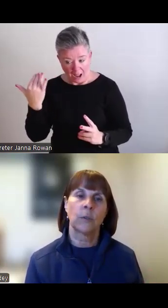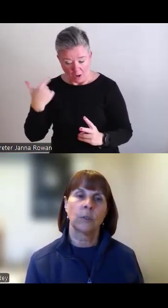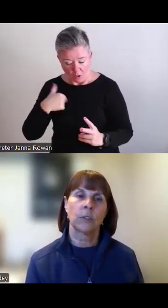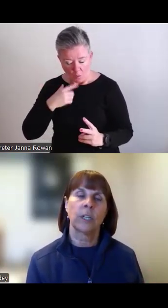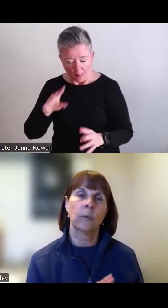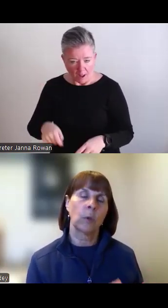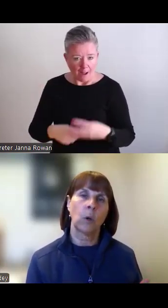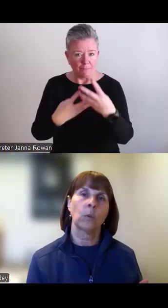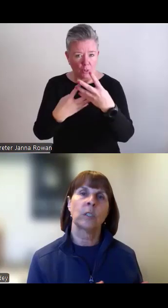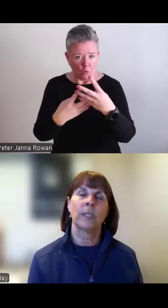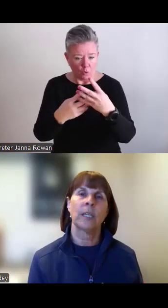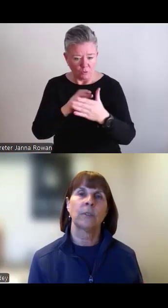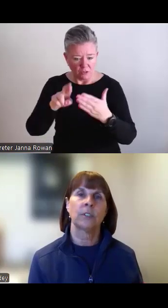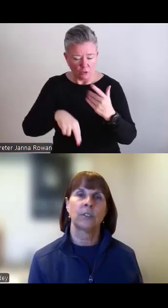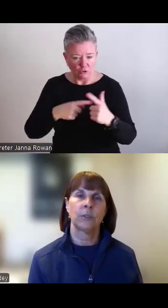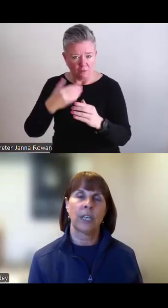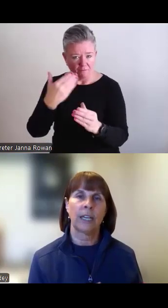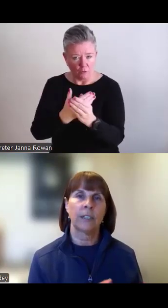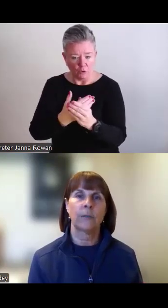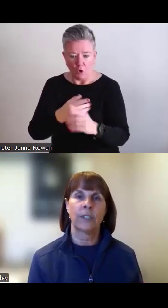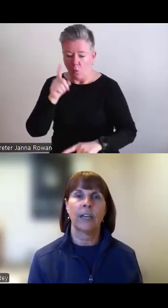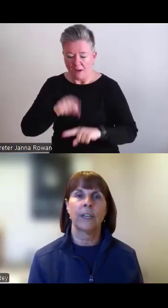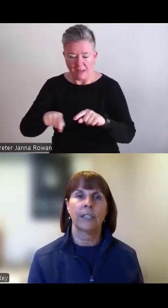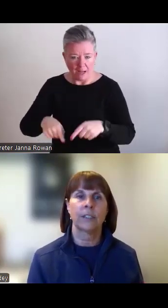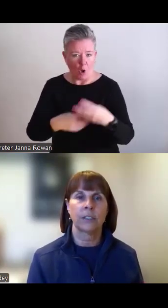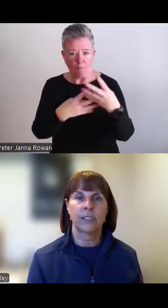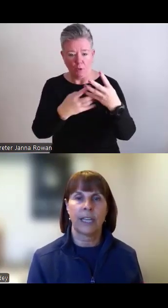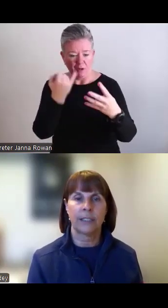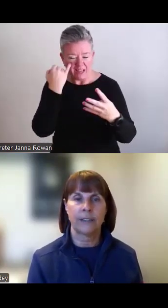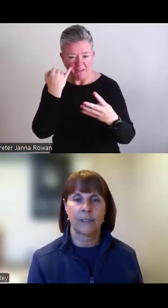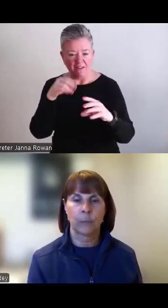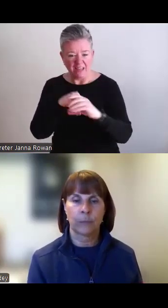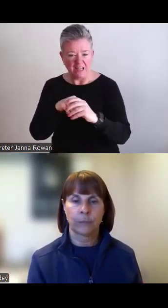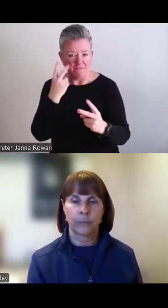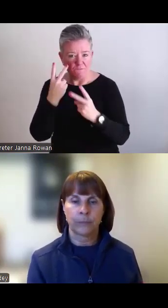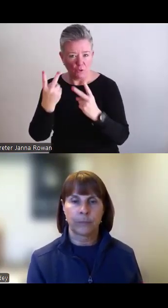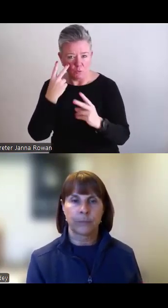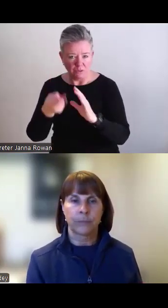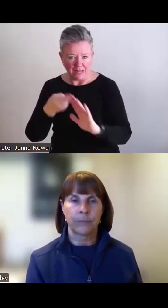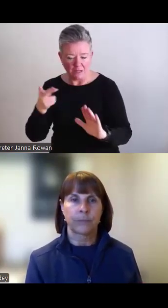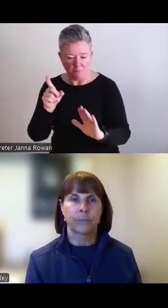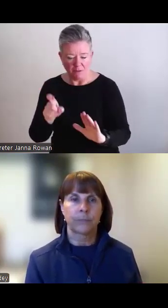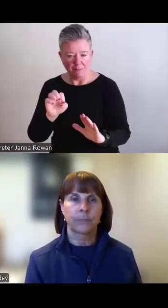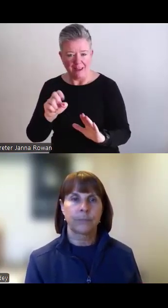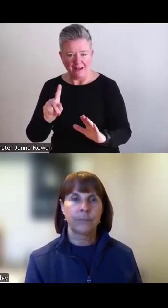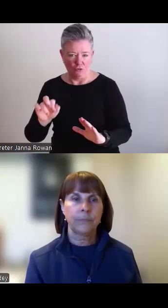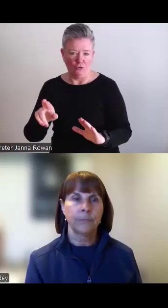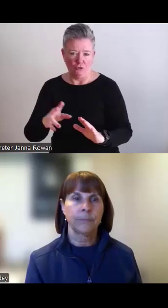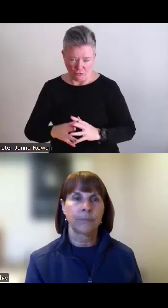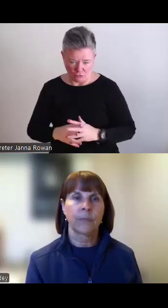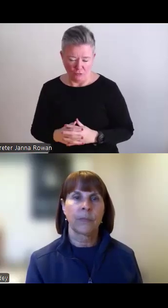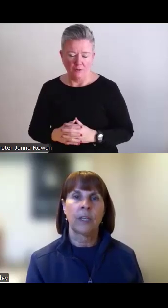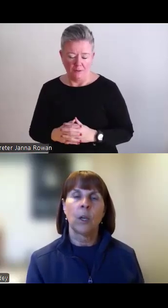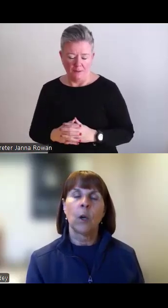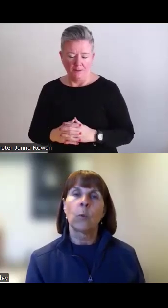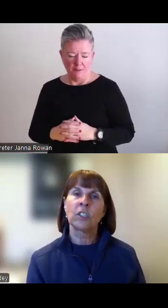to the folder and we'll only be able to do that if we have editor status.